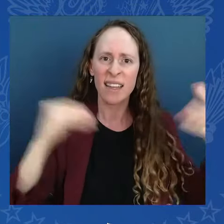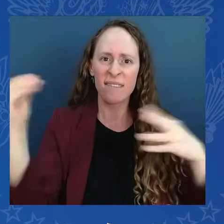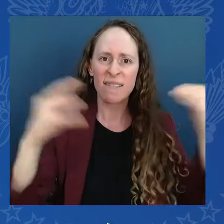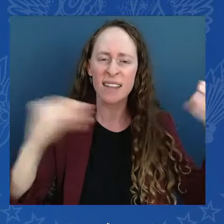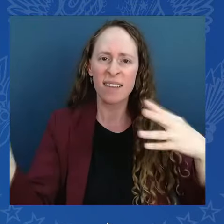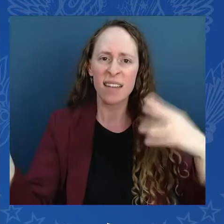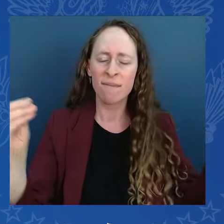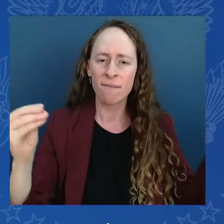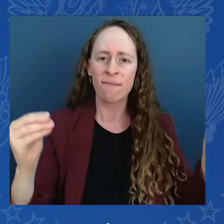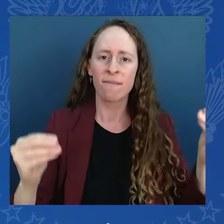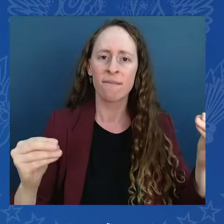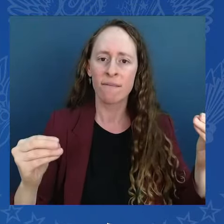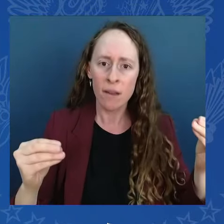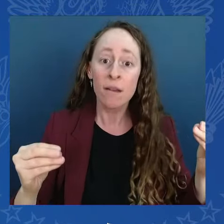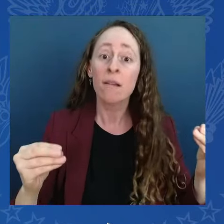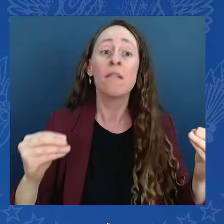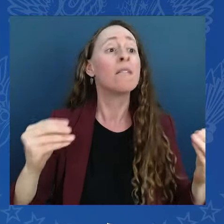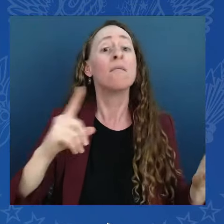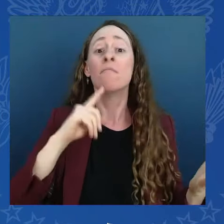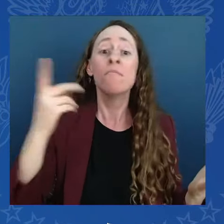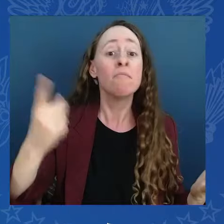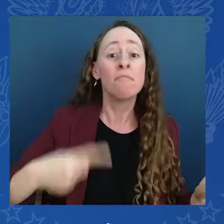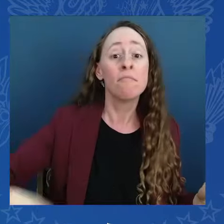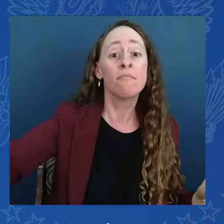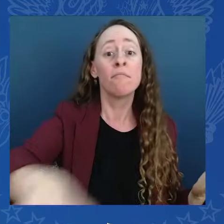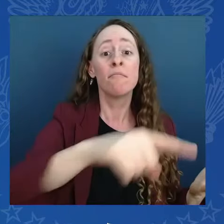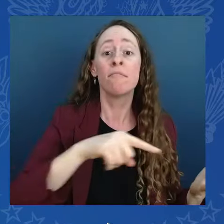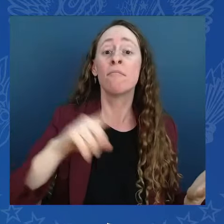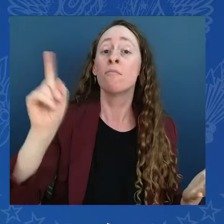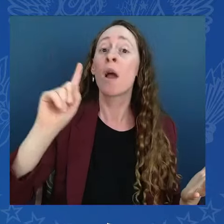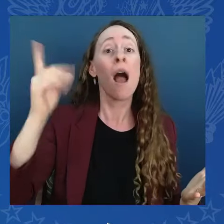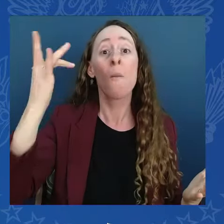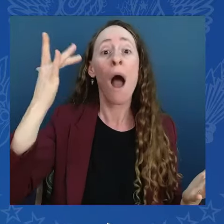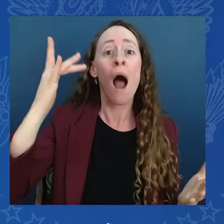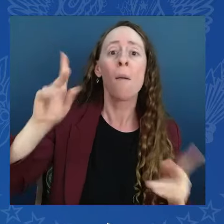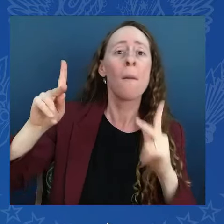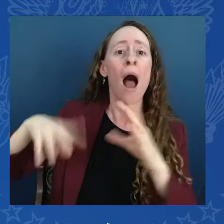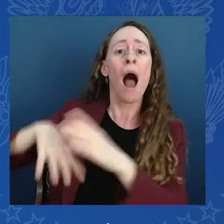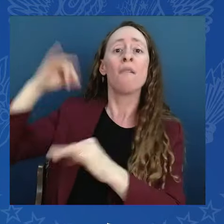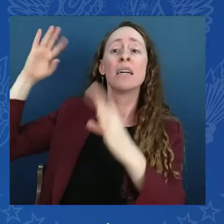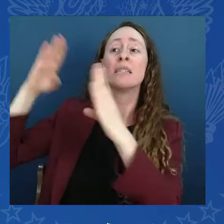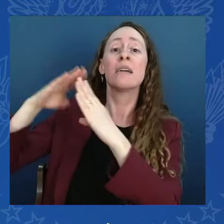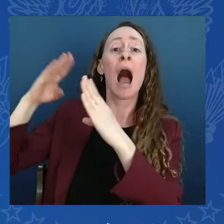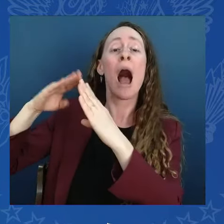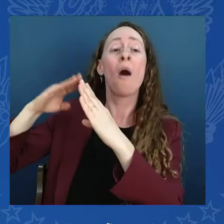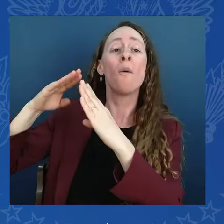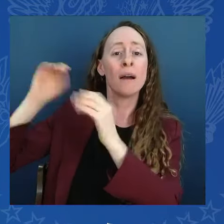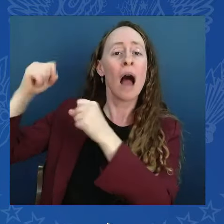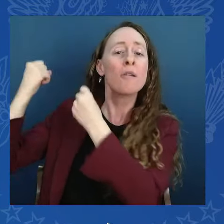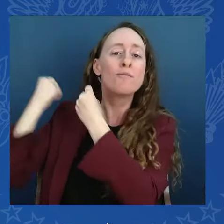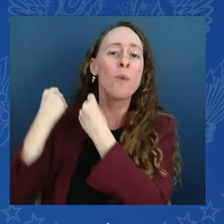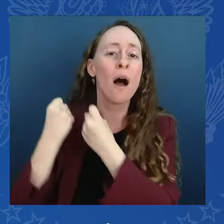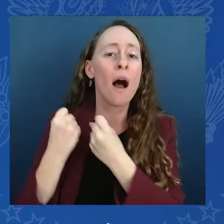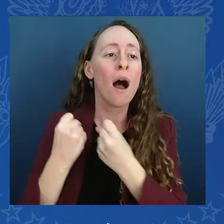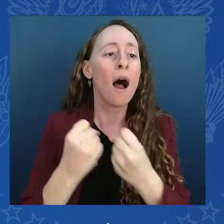could drive downtown more quickly. With bike lanes and bus lanes gone, speeding and reckless driving increased,